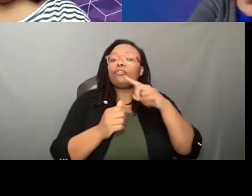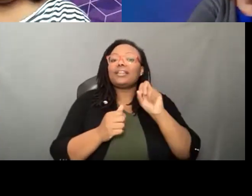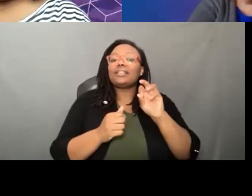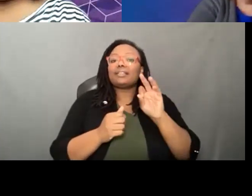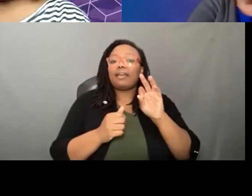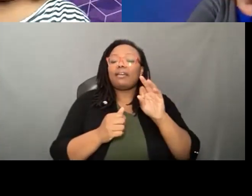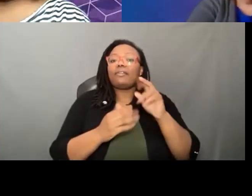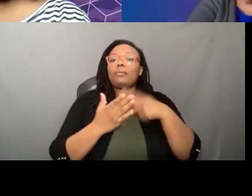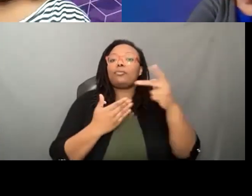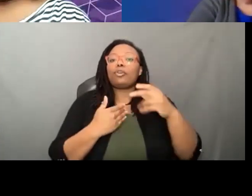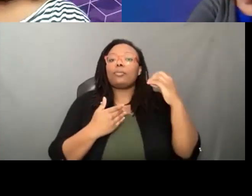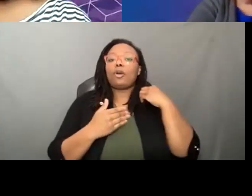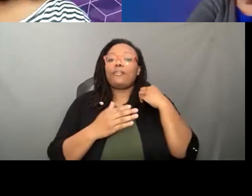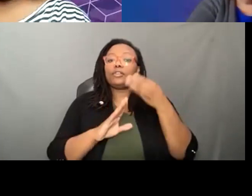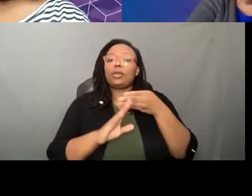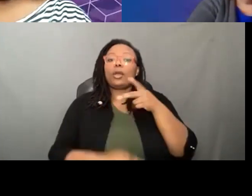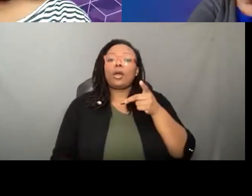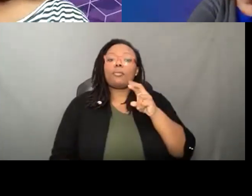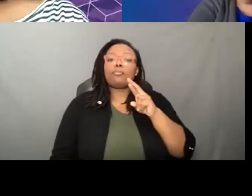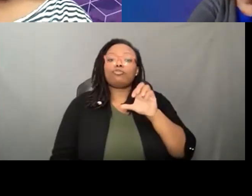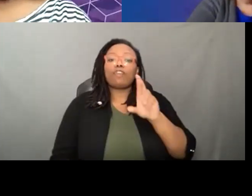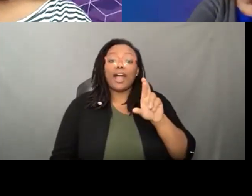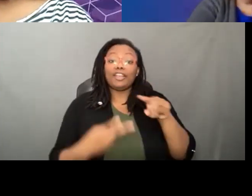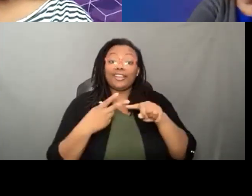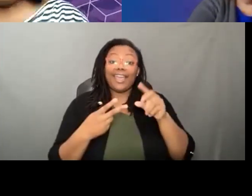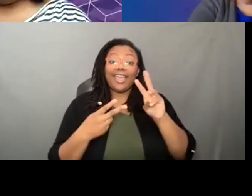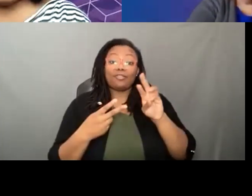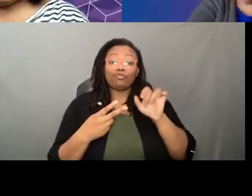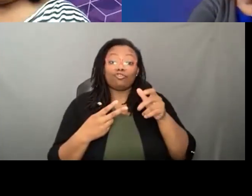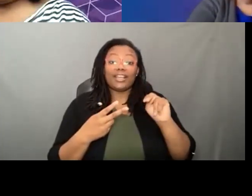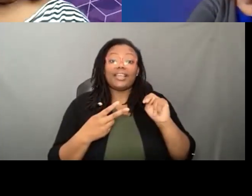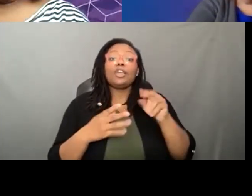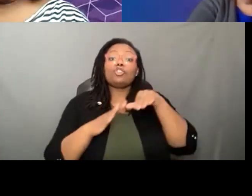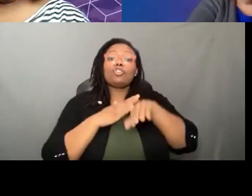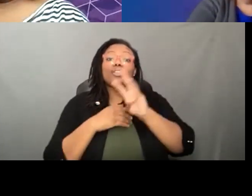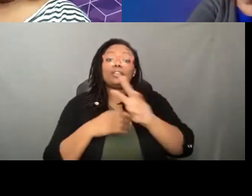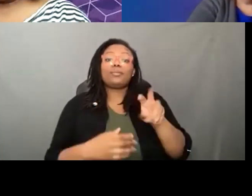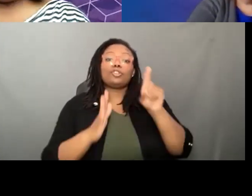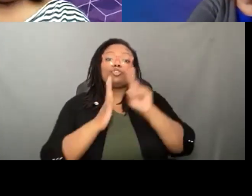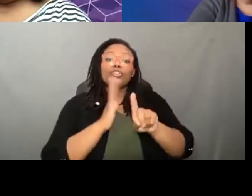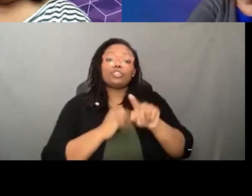The keyword here is prior and written. So you'll go into Research.gov, and there is an electronic request.